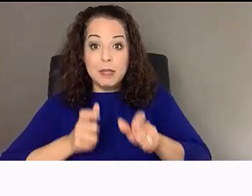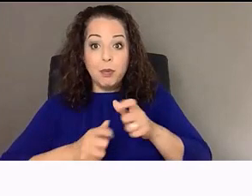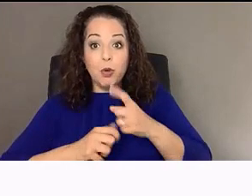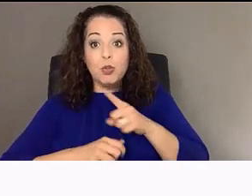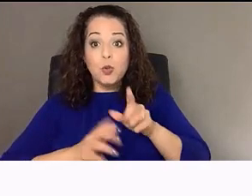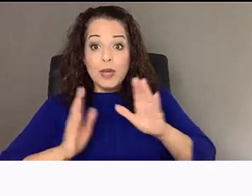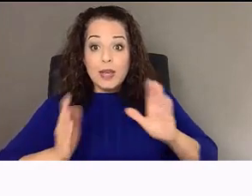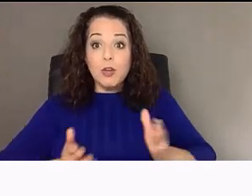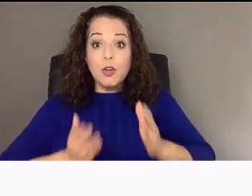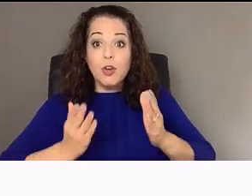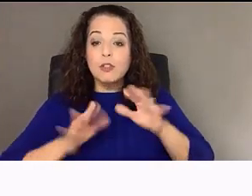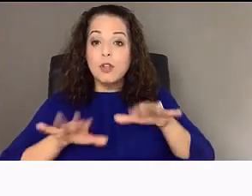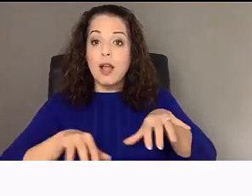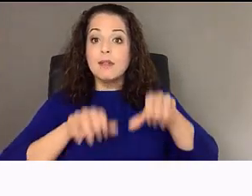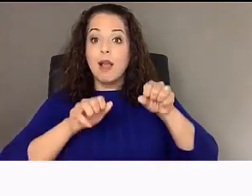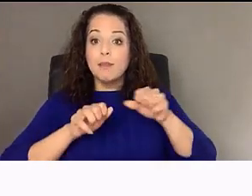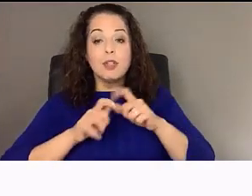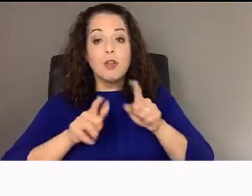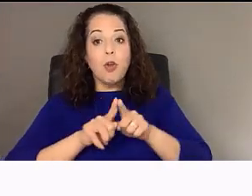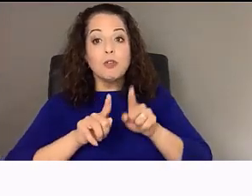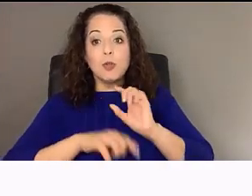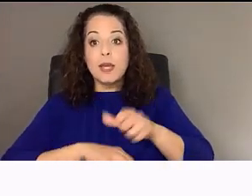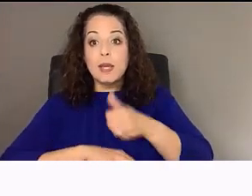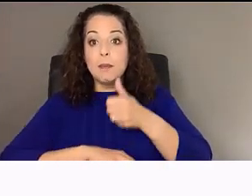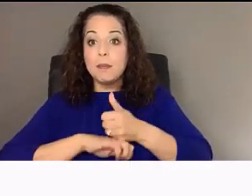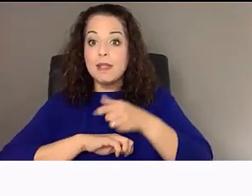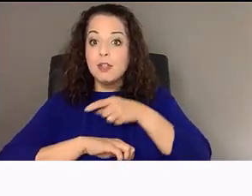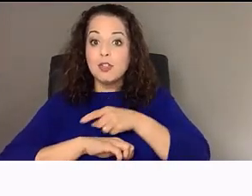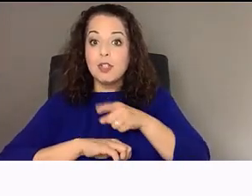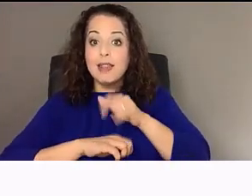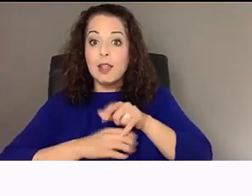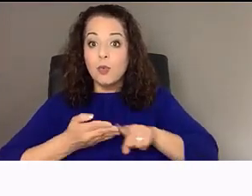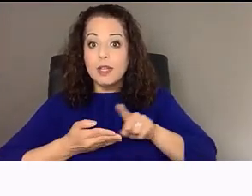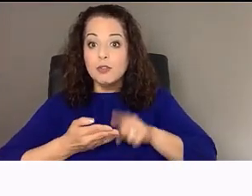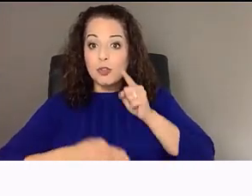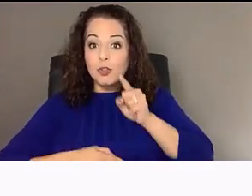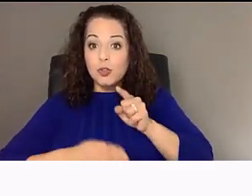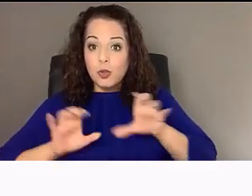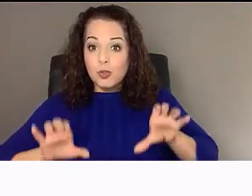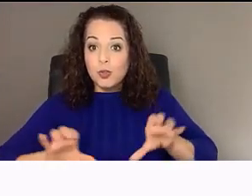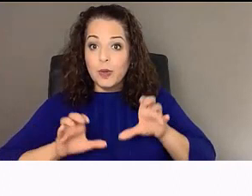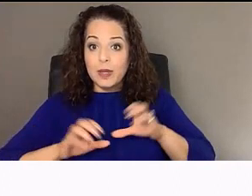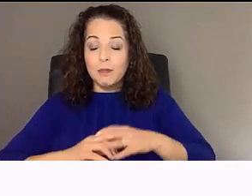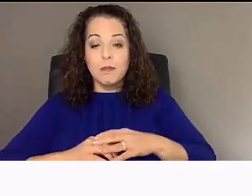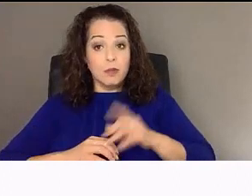adoption and implementation of the research that you're doing. So do you have a standard?